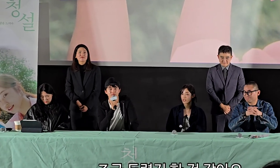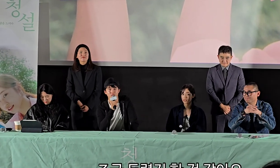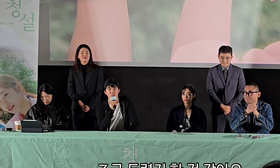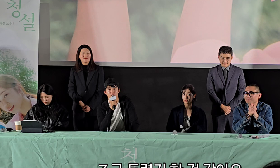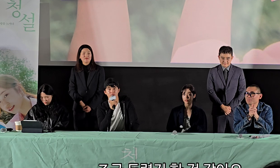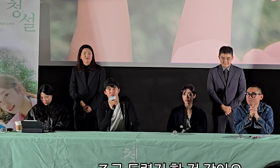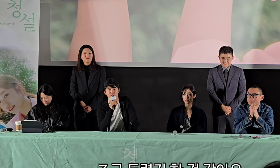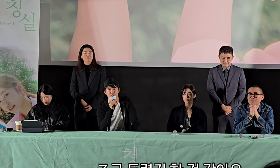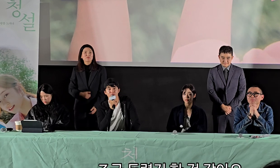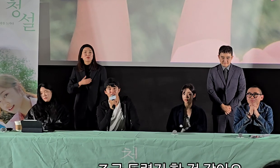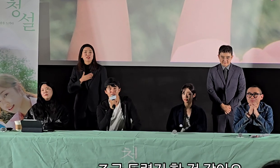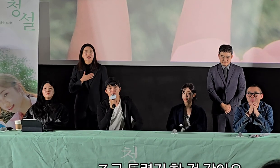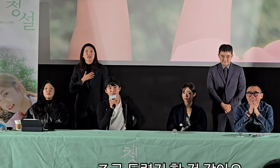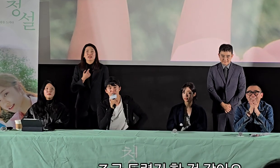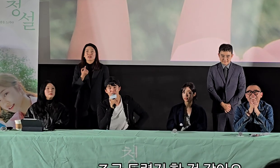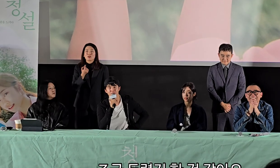I think it was a little scary.